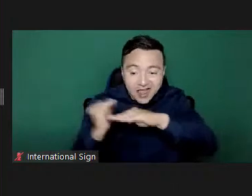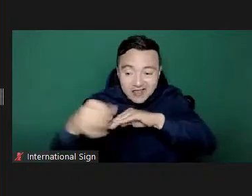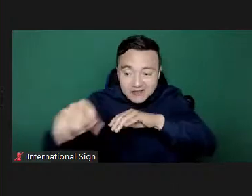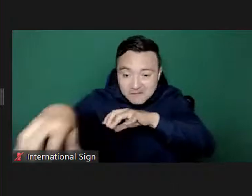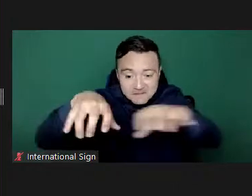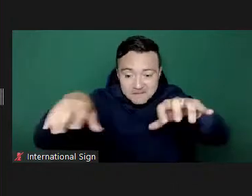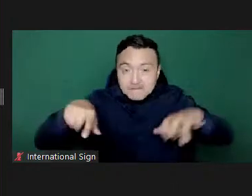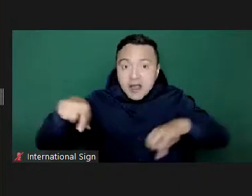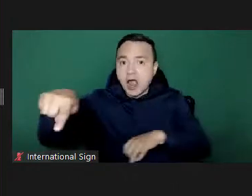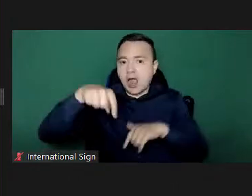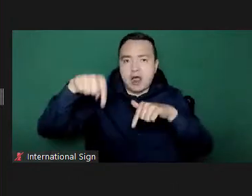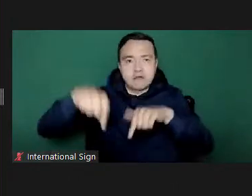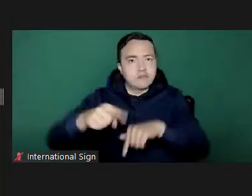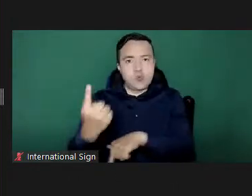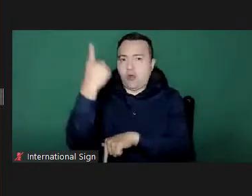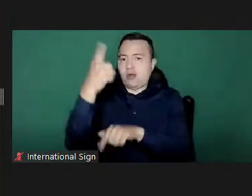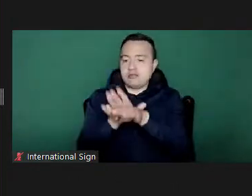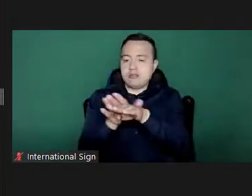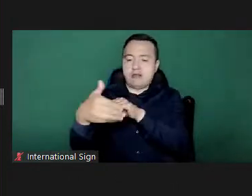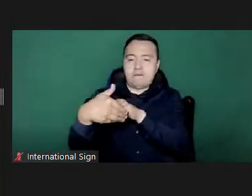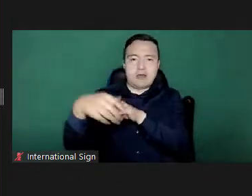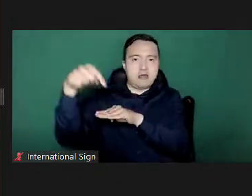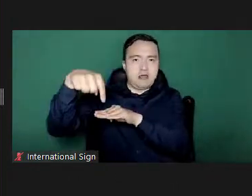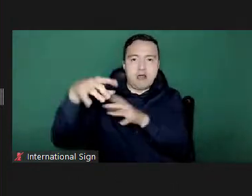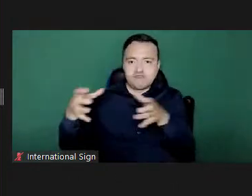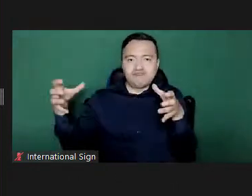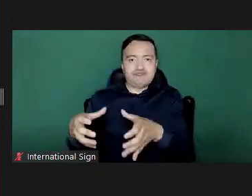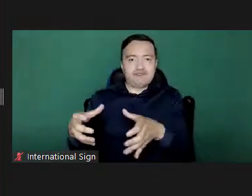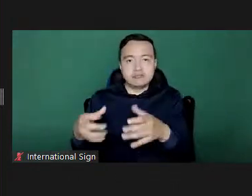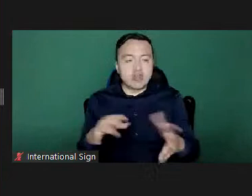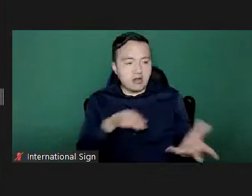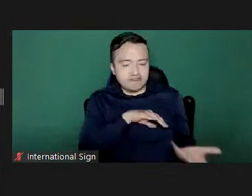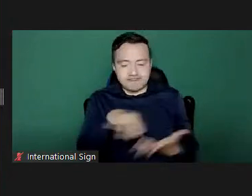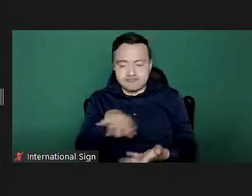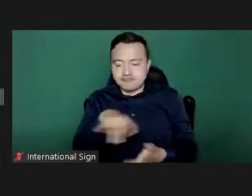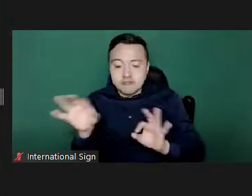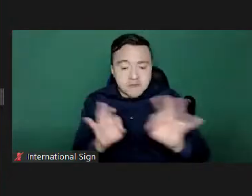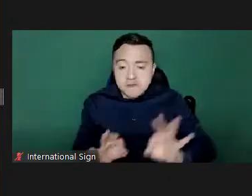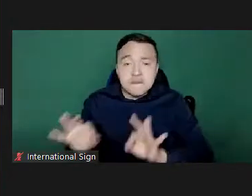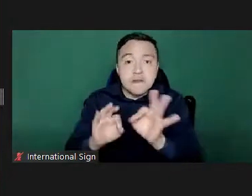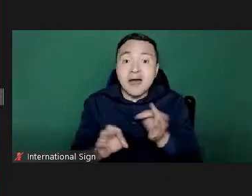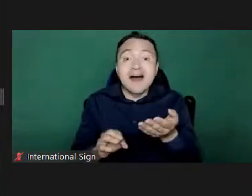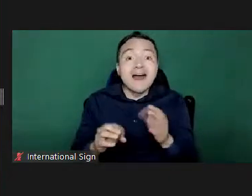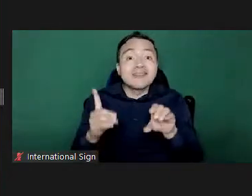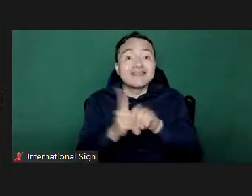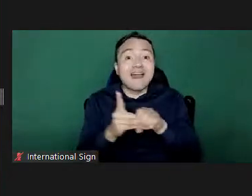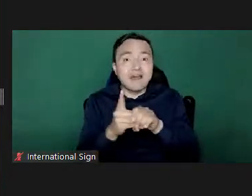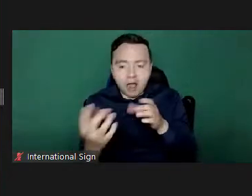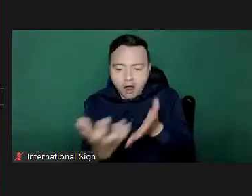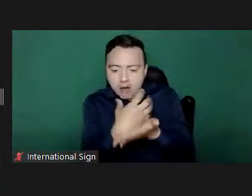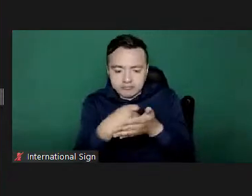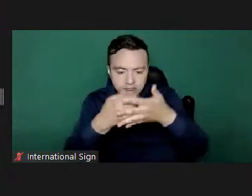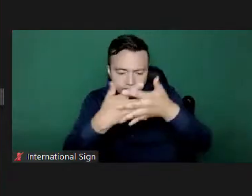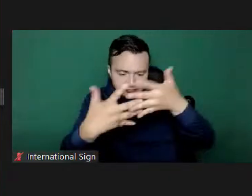. But also the challenges that we face, with the consumption patterns that are unhealthy.